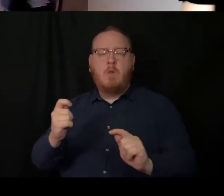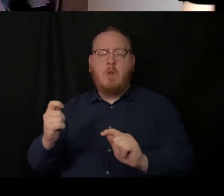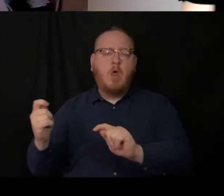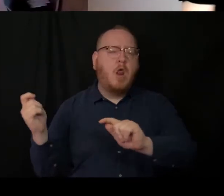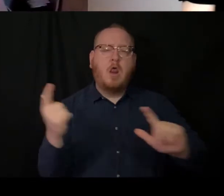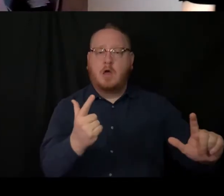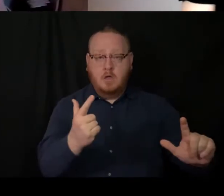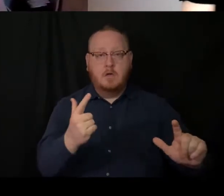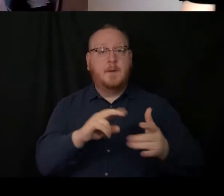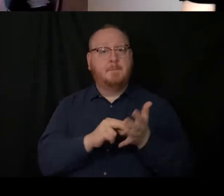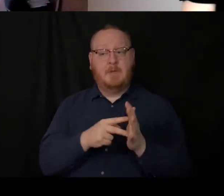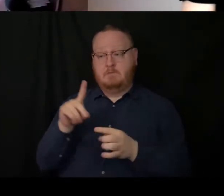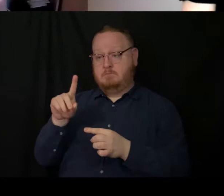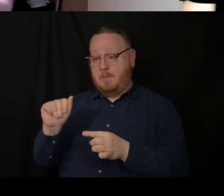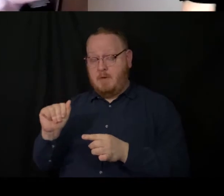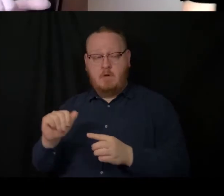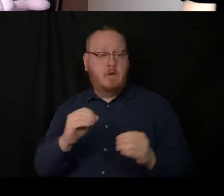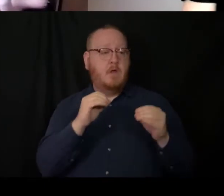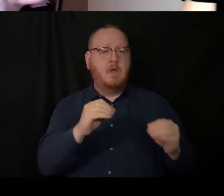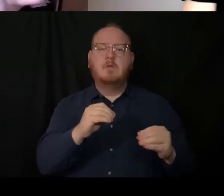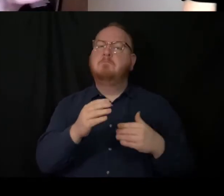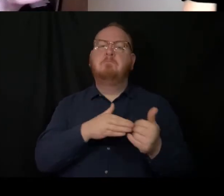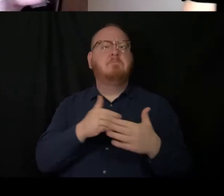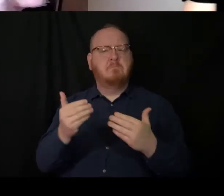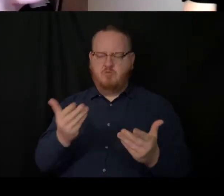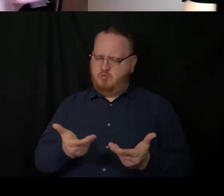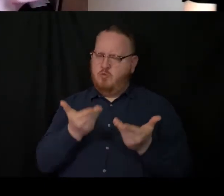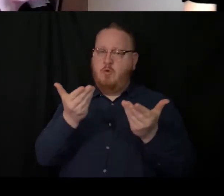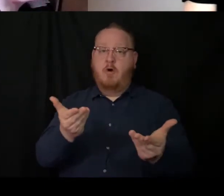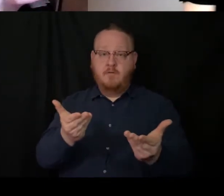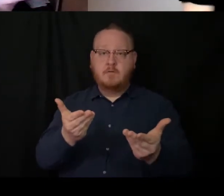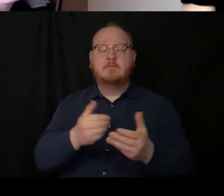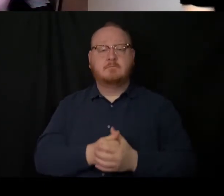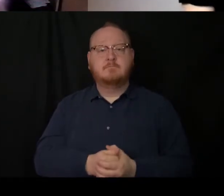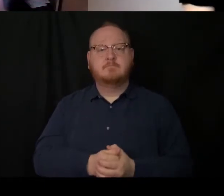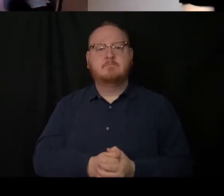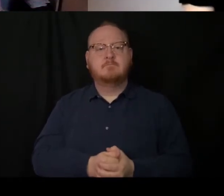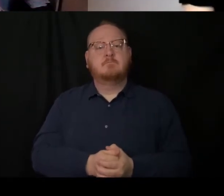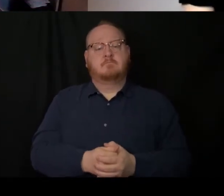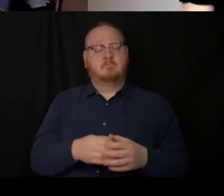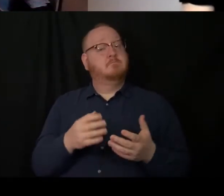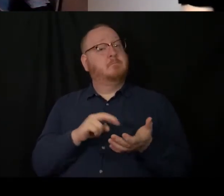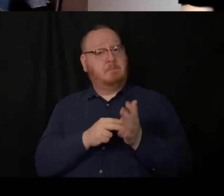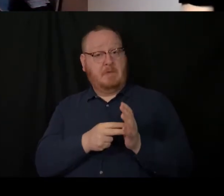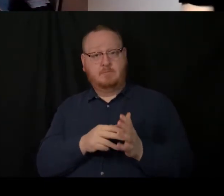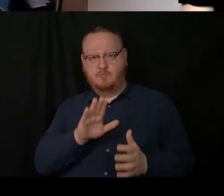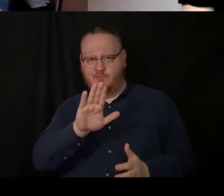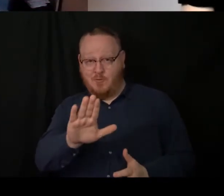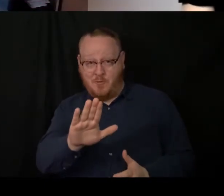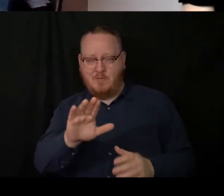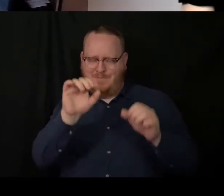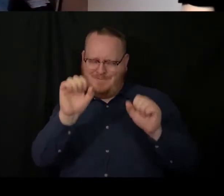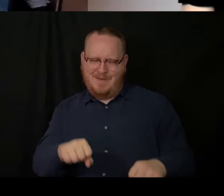your child with a disability may be eligible for extended school year and recovery services. And